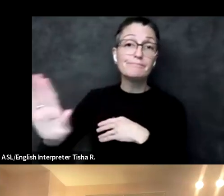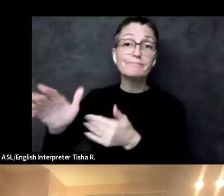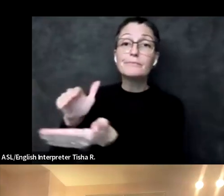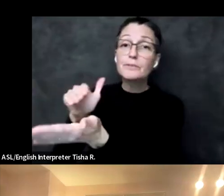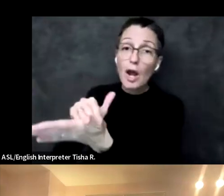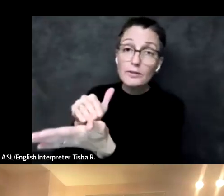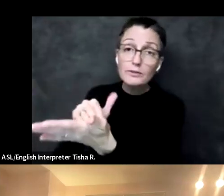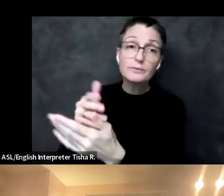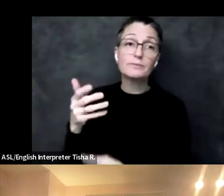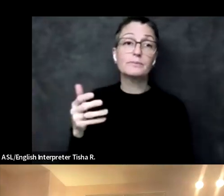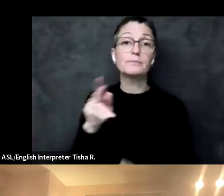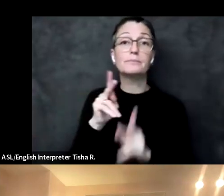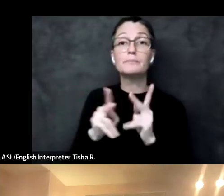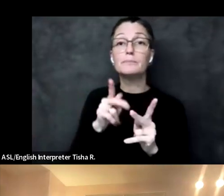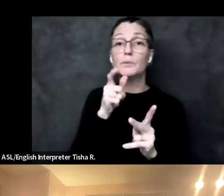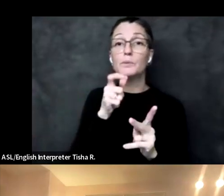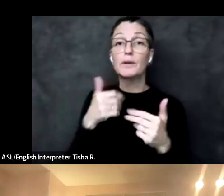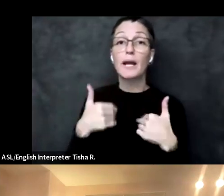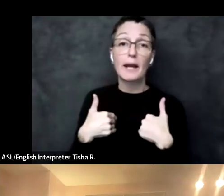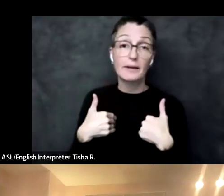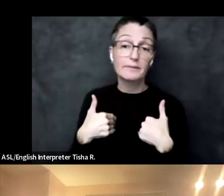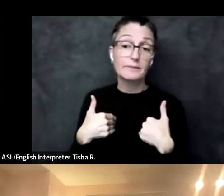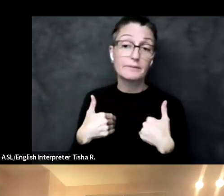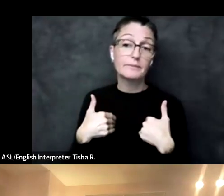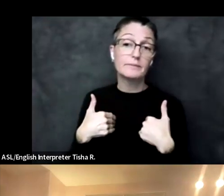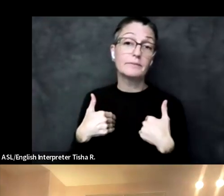and with people who have maybe like written about endometriosis.